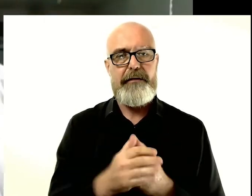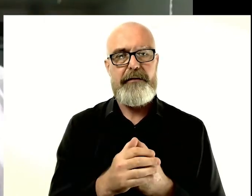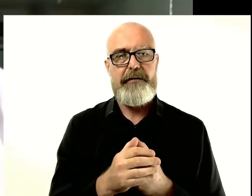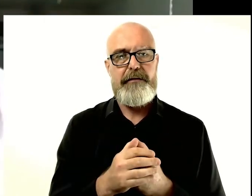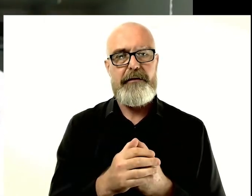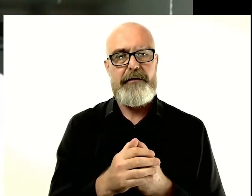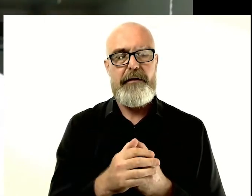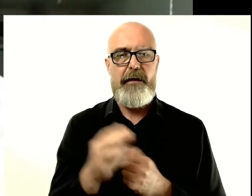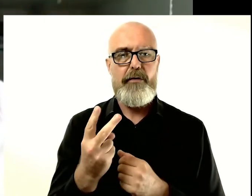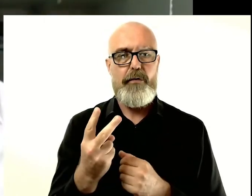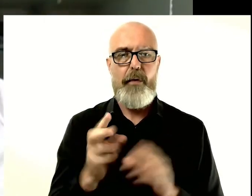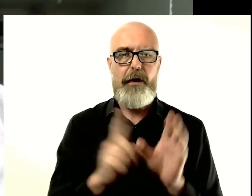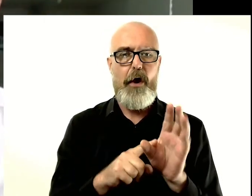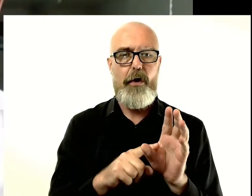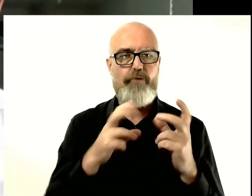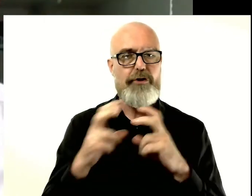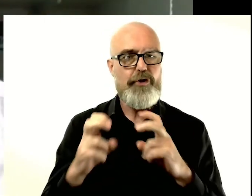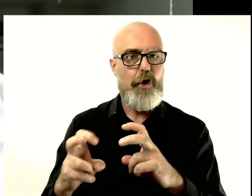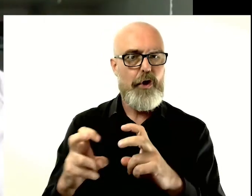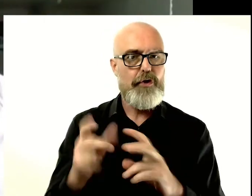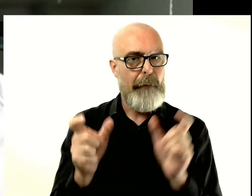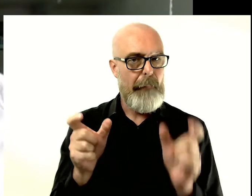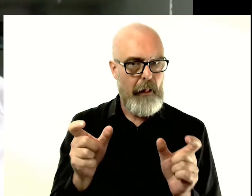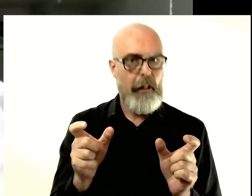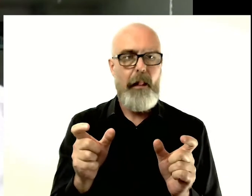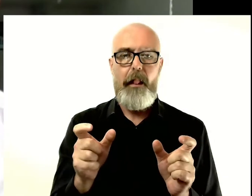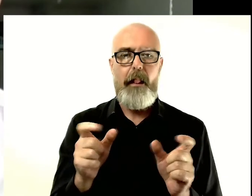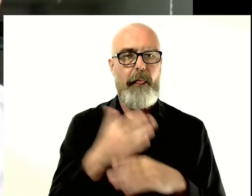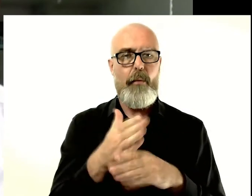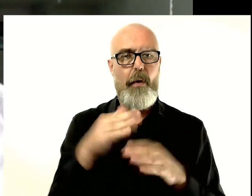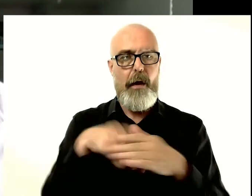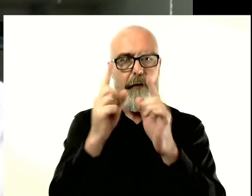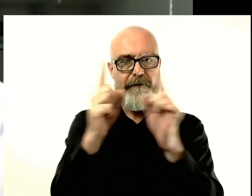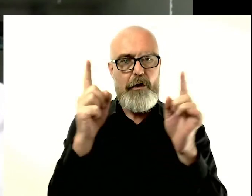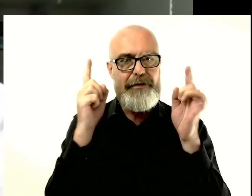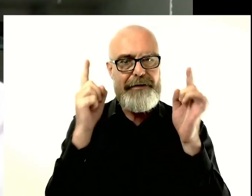what we have here today is two